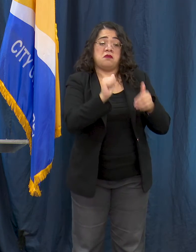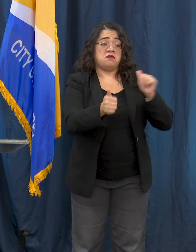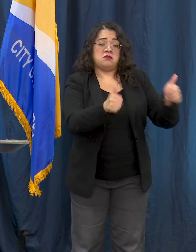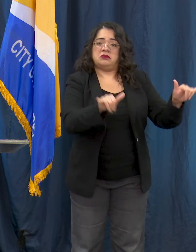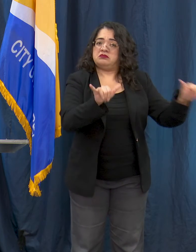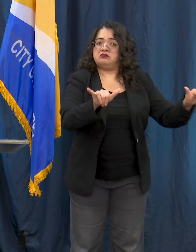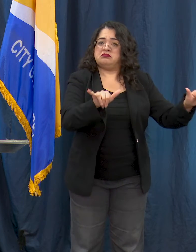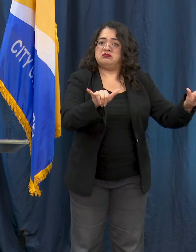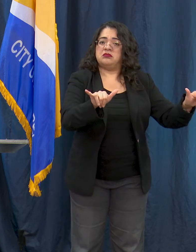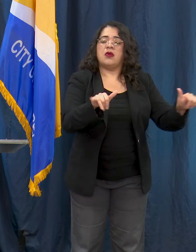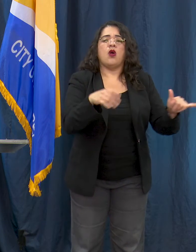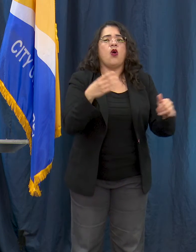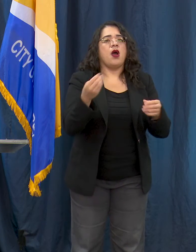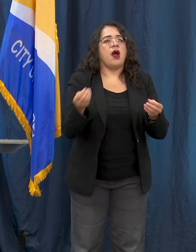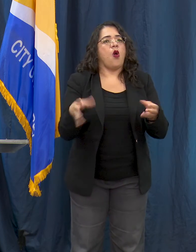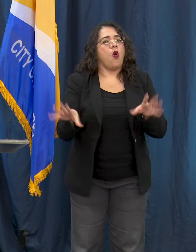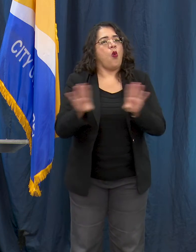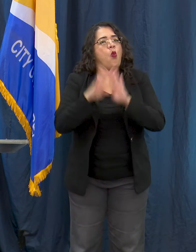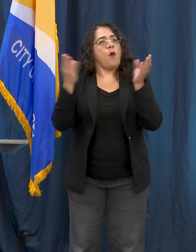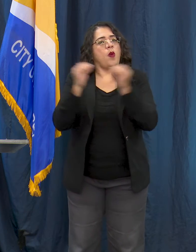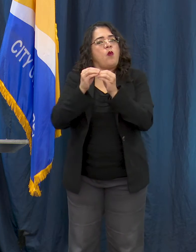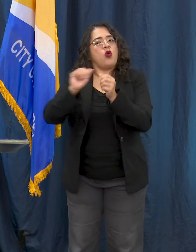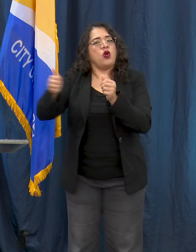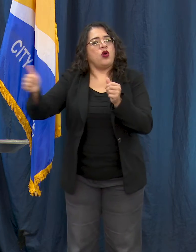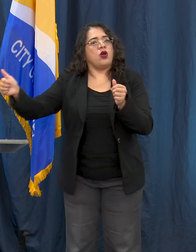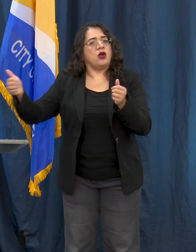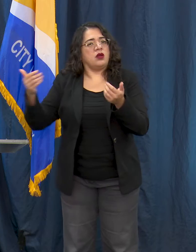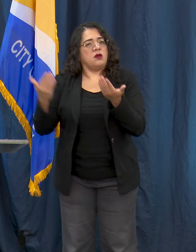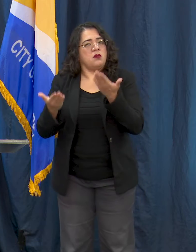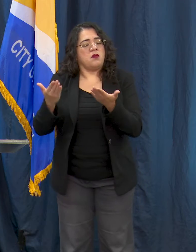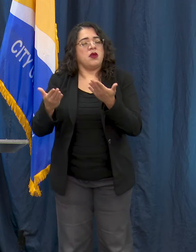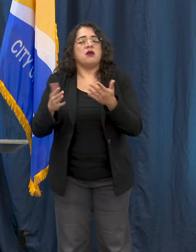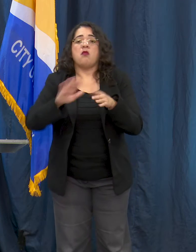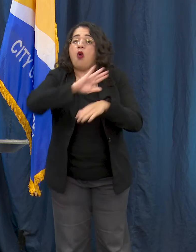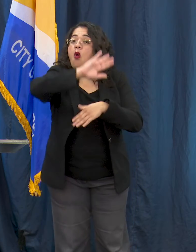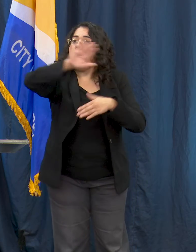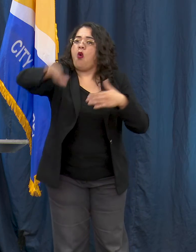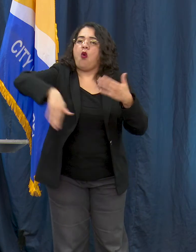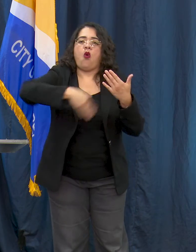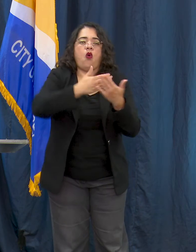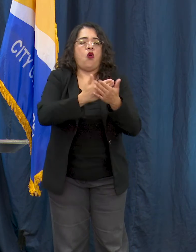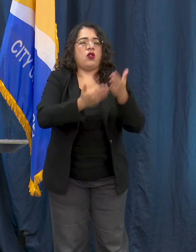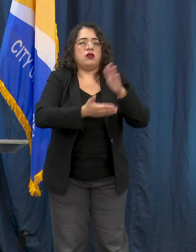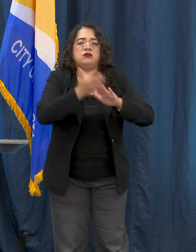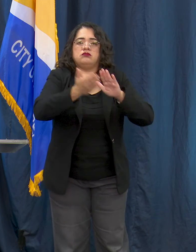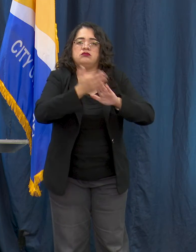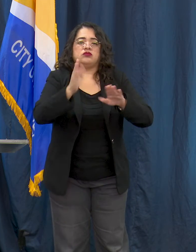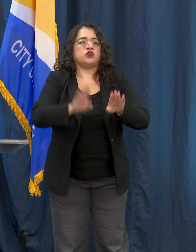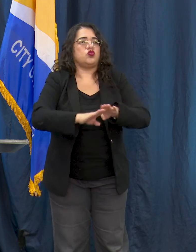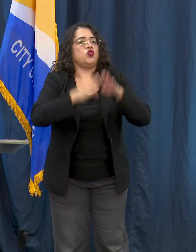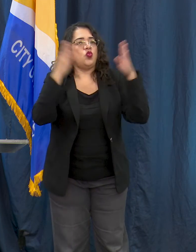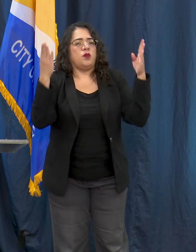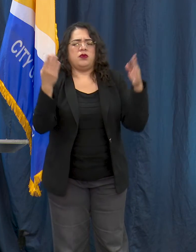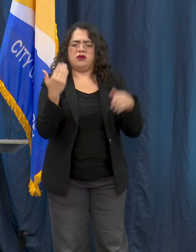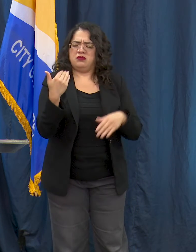we have a plan to expand testing efforts? All sites are open operating as they have been. I think they opened last Thursday,